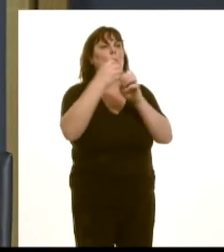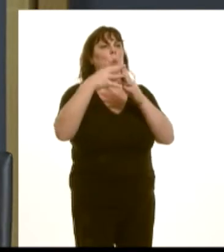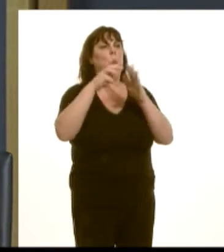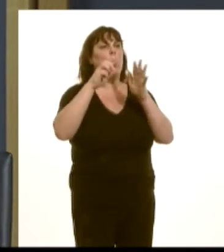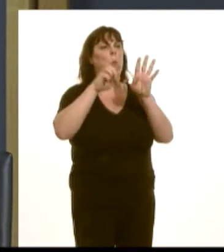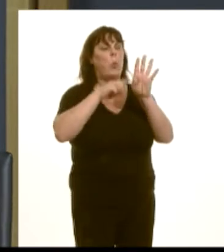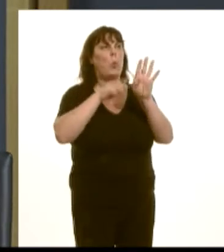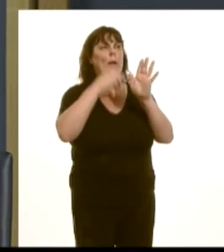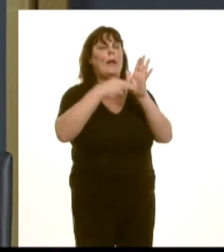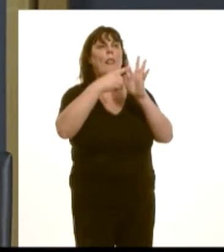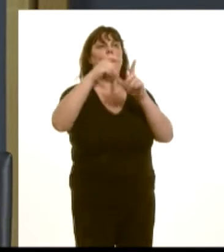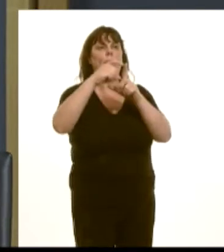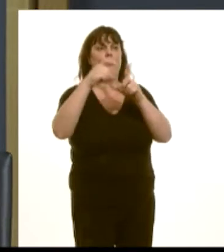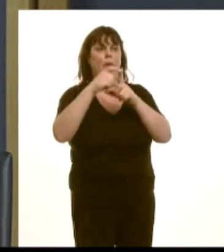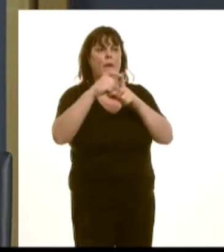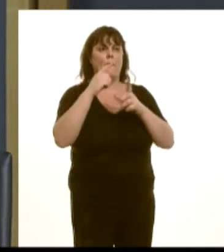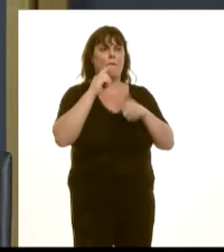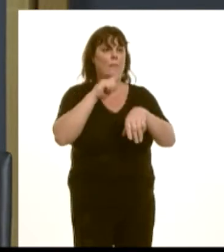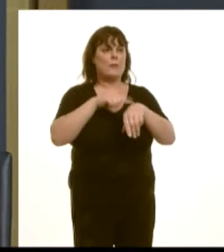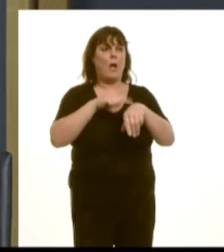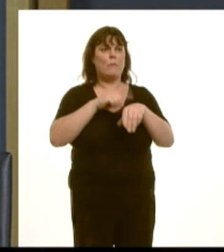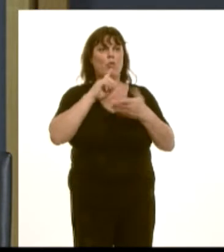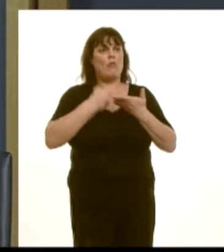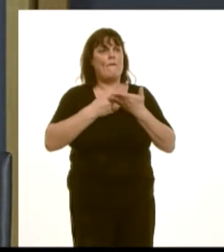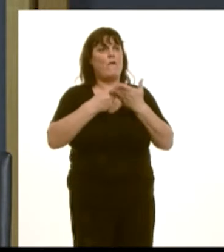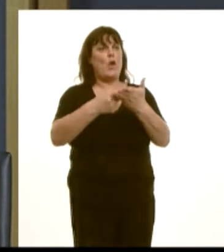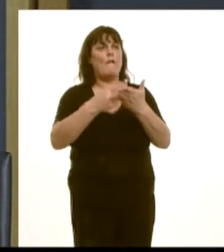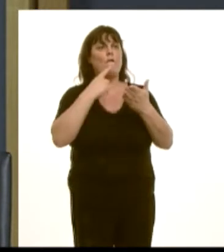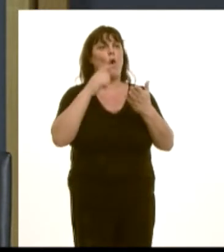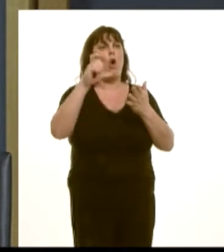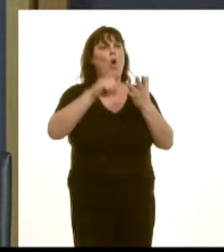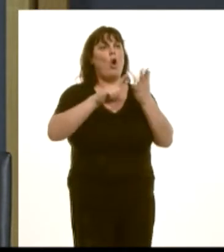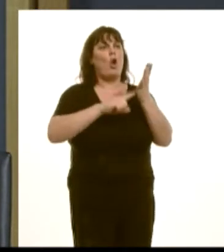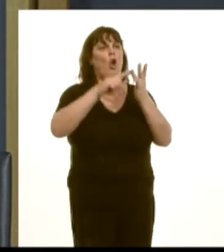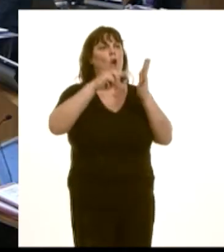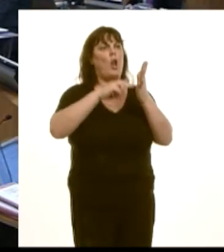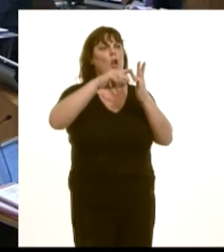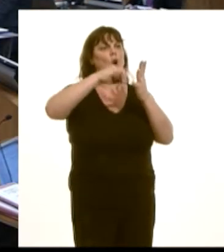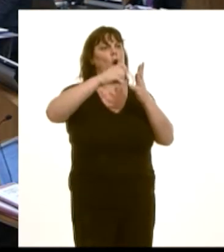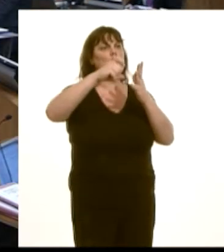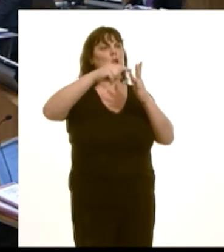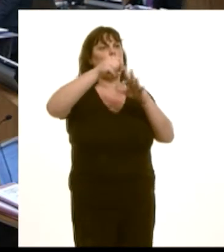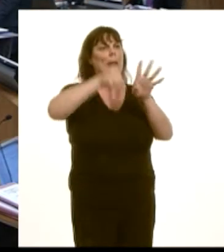referral for colonoscopy is 36 weeks. Is that acceptable?